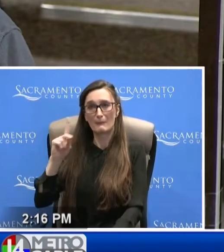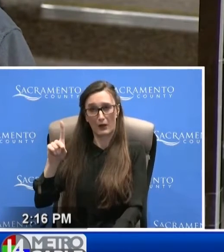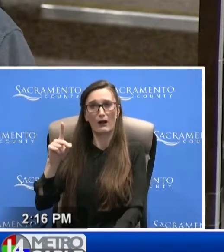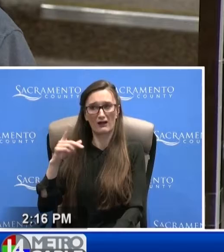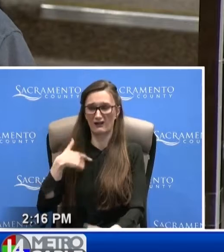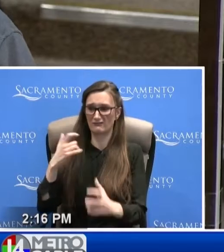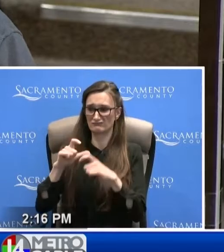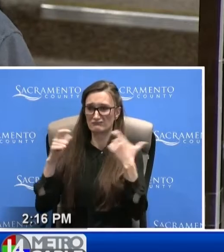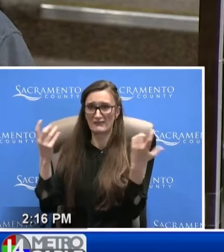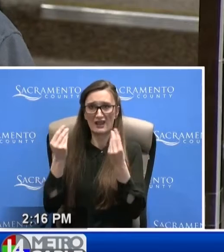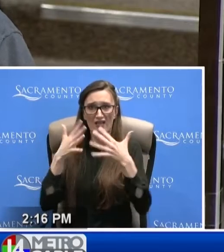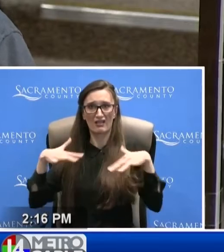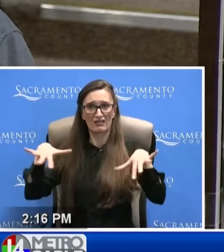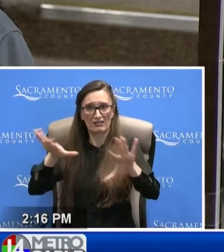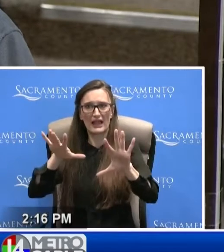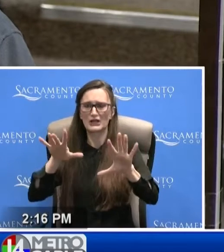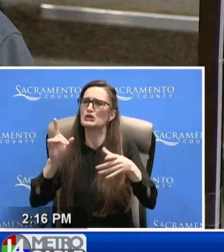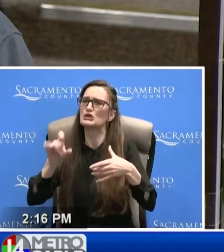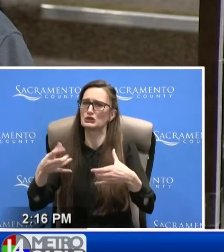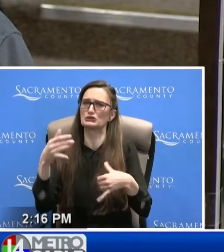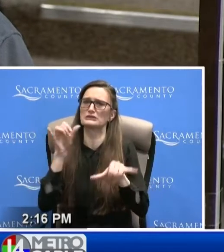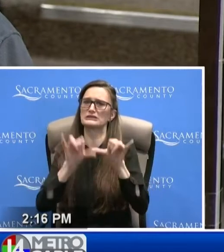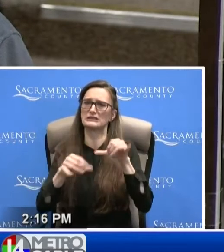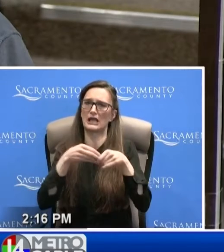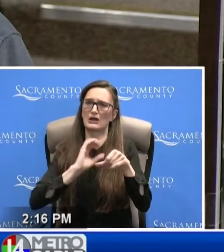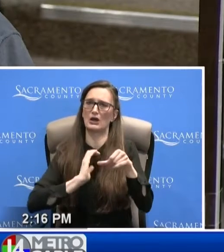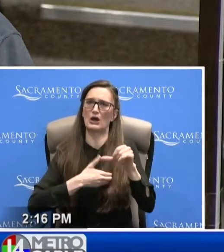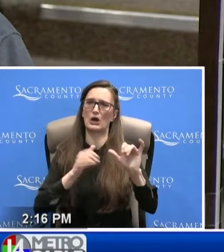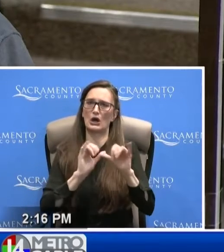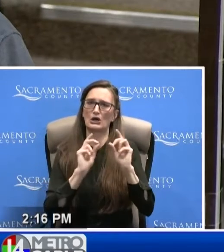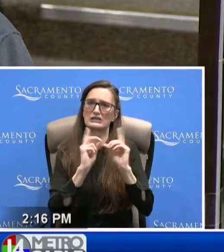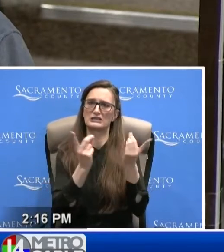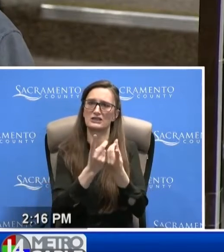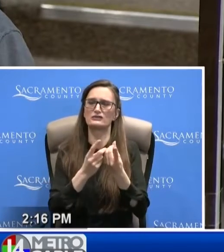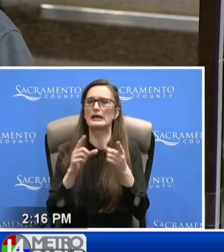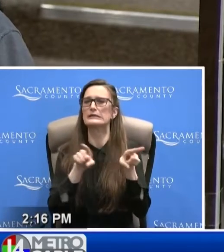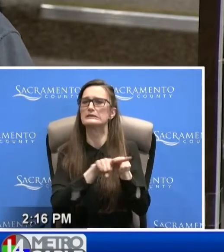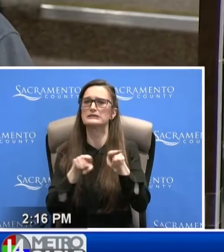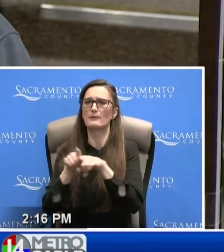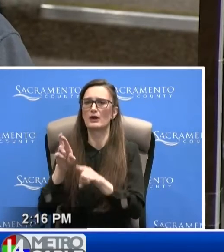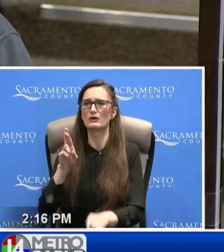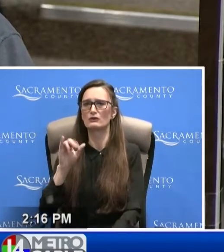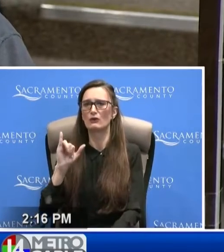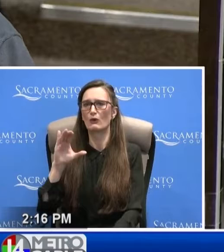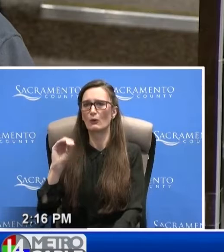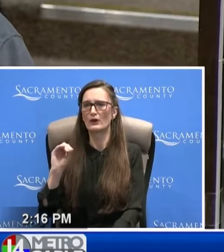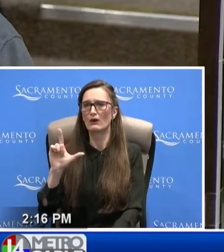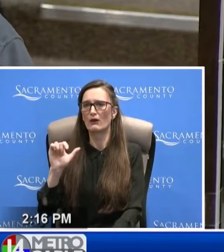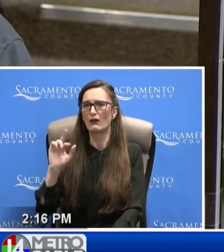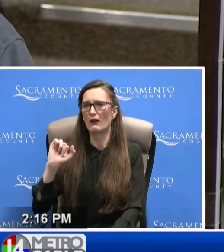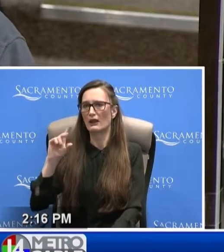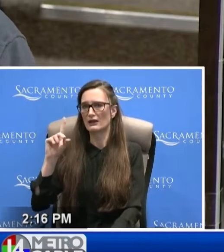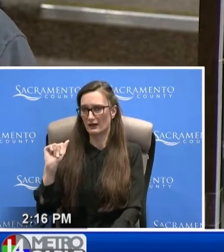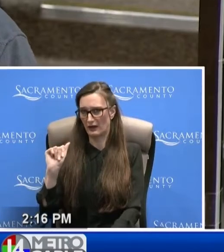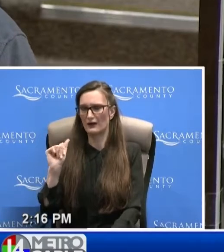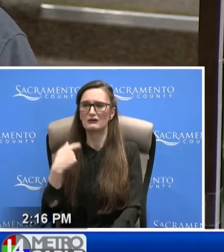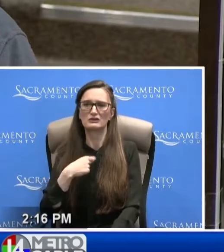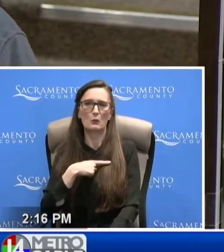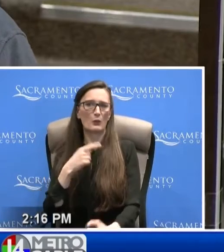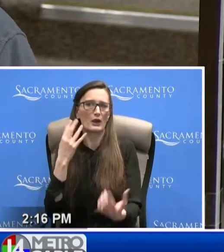should also be in the same district as the rest of Rio Linda in Alberta, so we're hoping that you would consider having that moved over to District four.